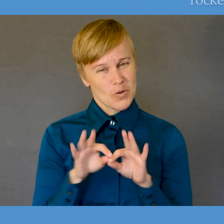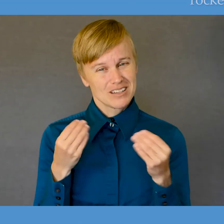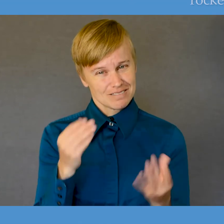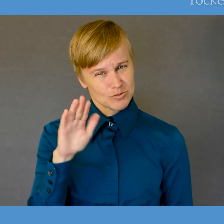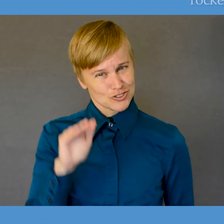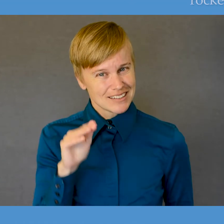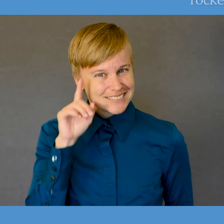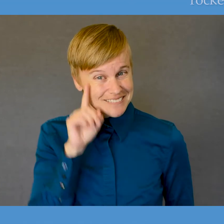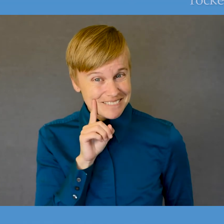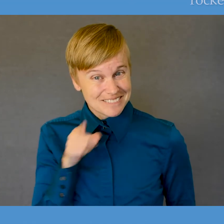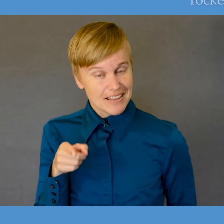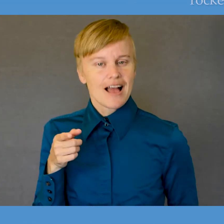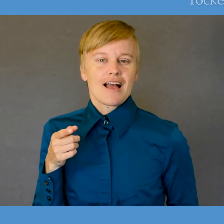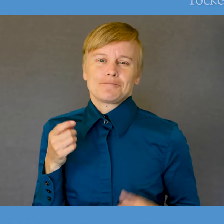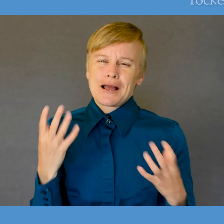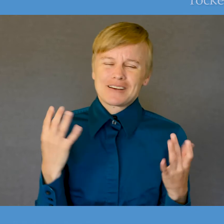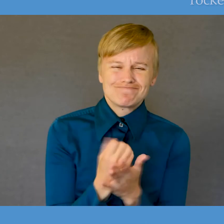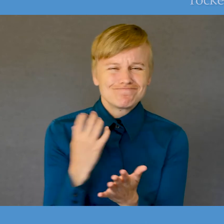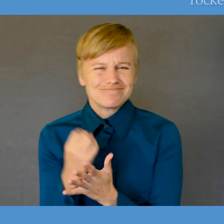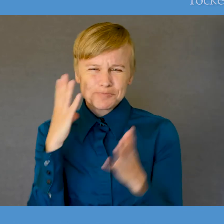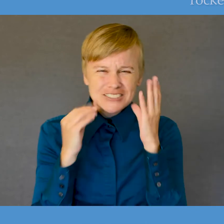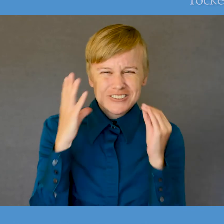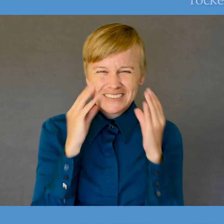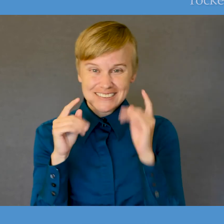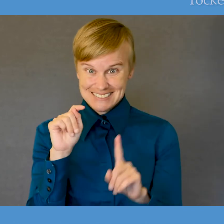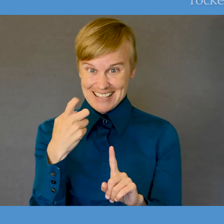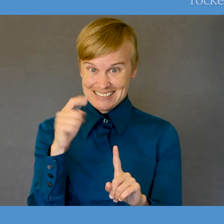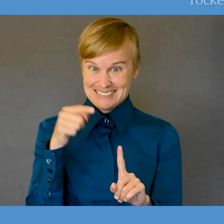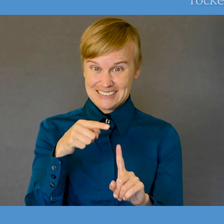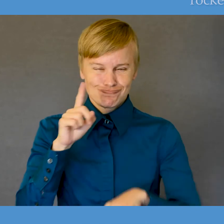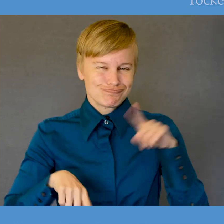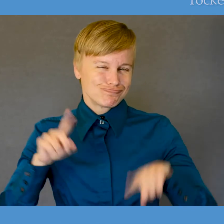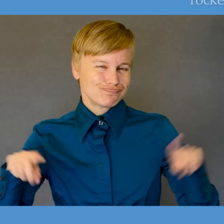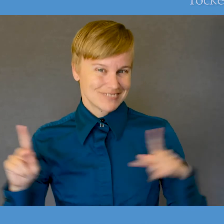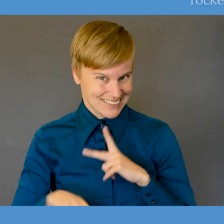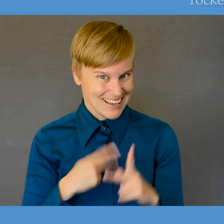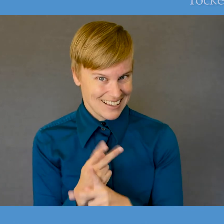So, to sum up, at home, provide your young deaf child with many opportunities to engage with texts of all kinds,